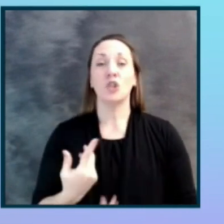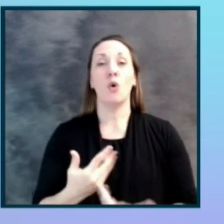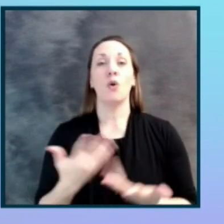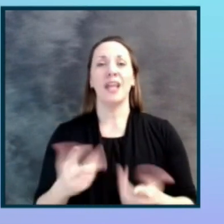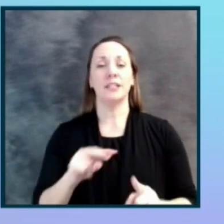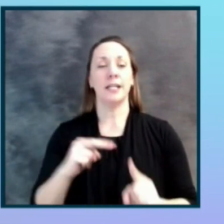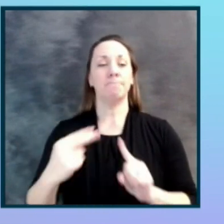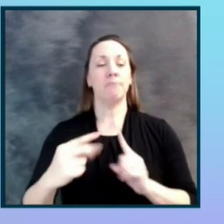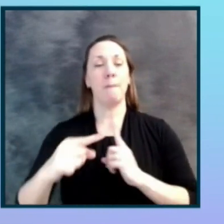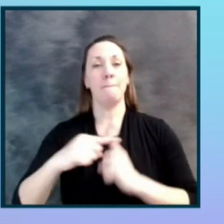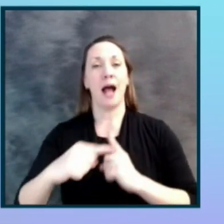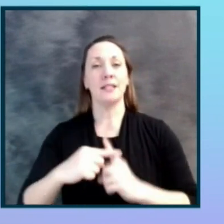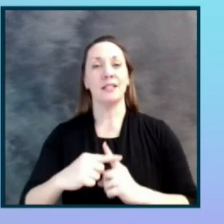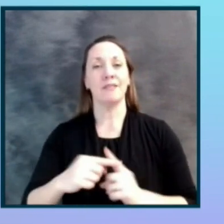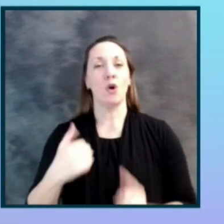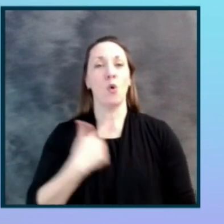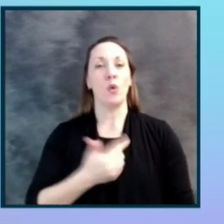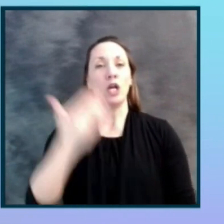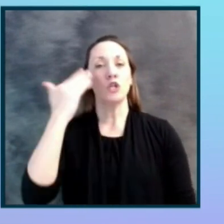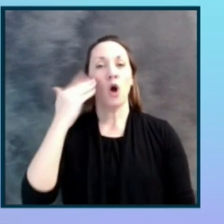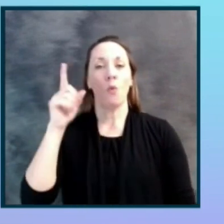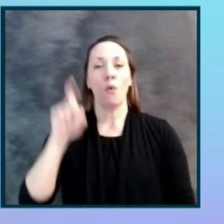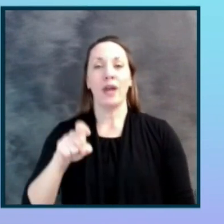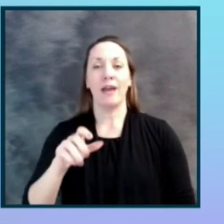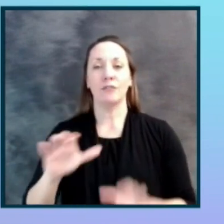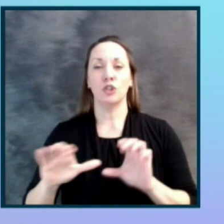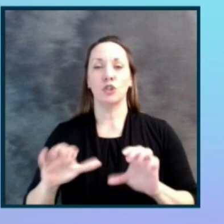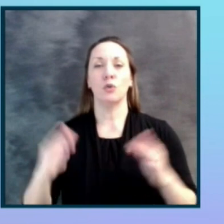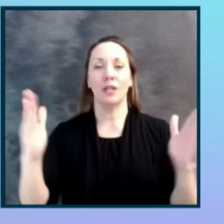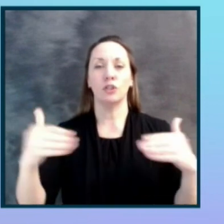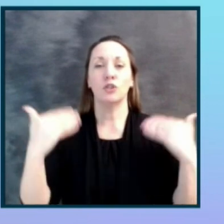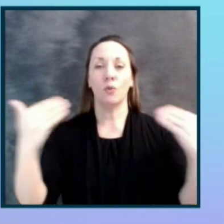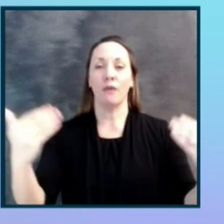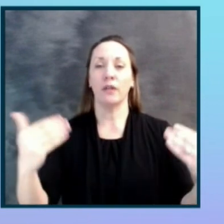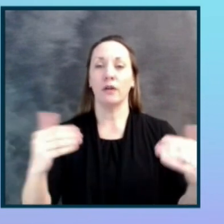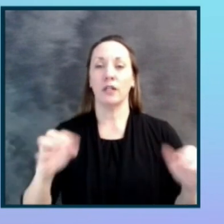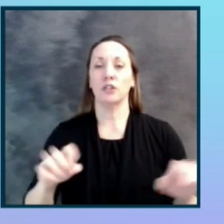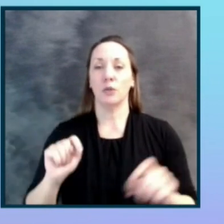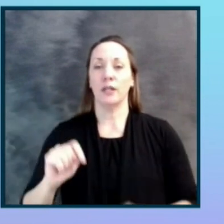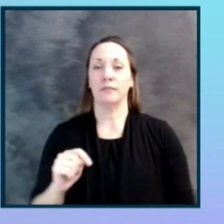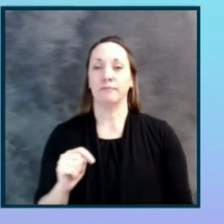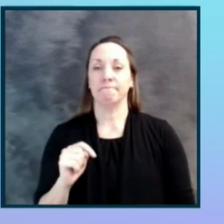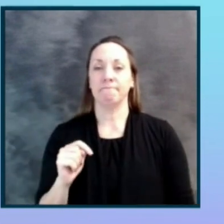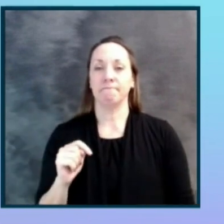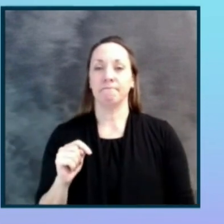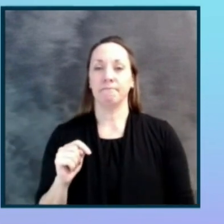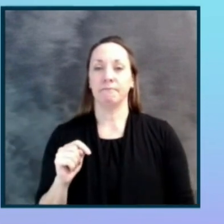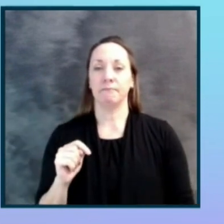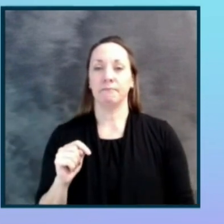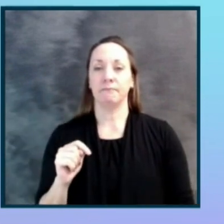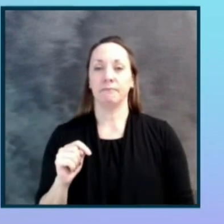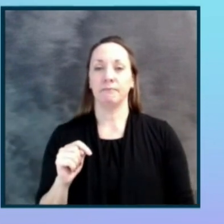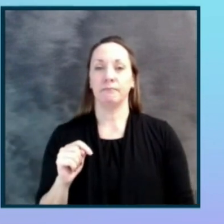We know what we've gotta do. Let's go out there and do it. Well, thank you, Joe so much for today's session.